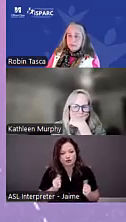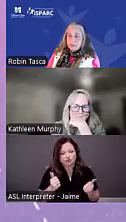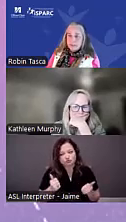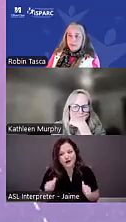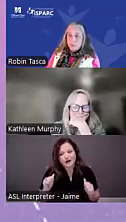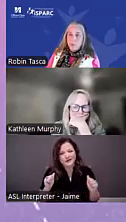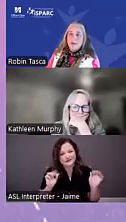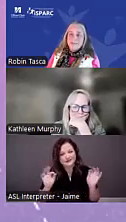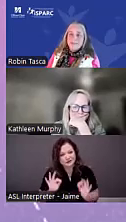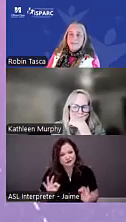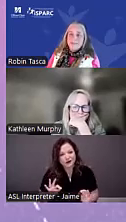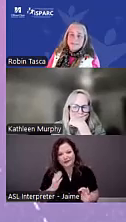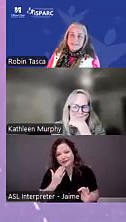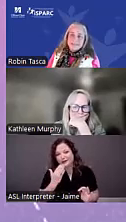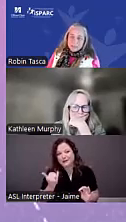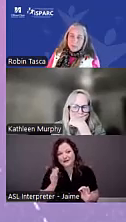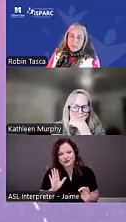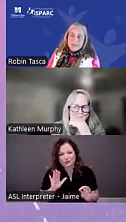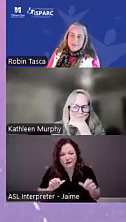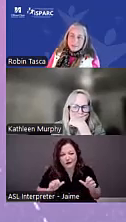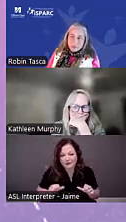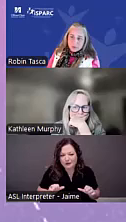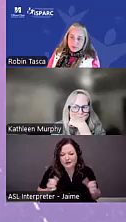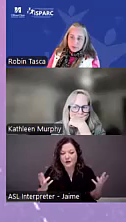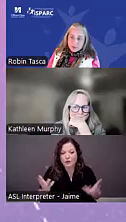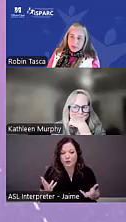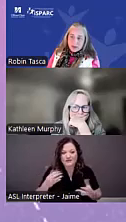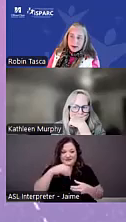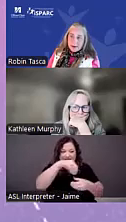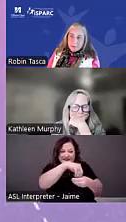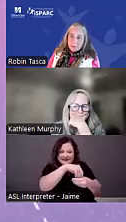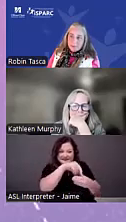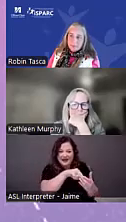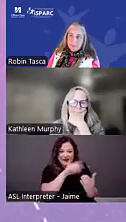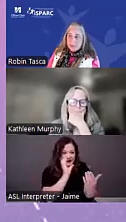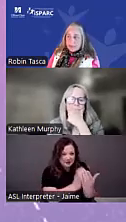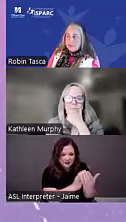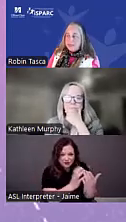of your ability, what's in the image, what's in the visual.